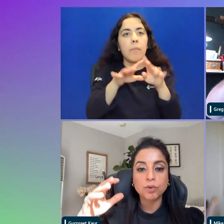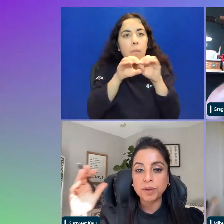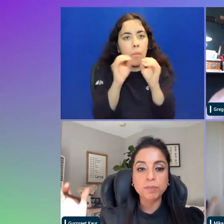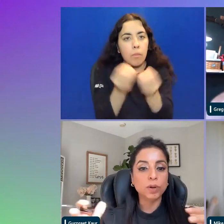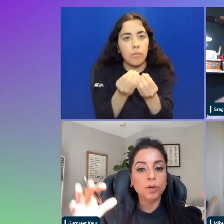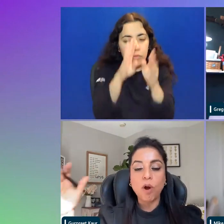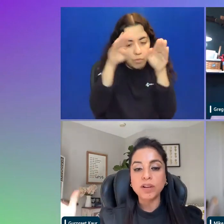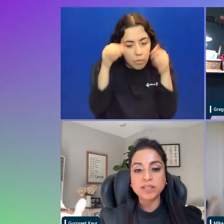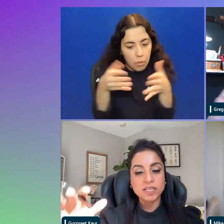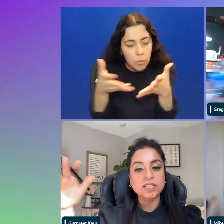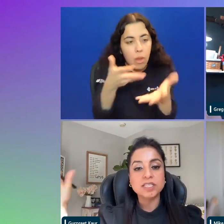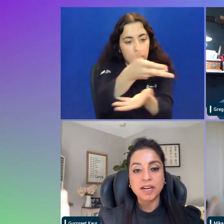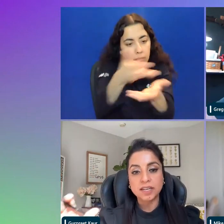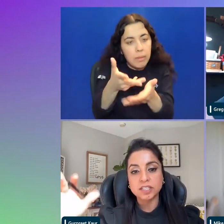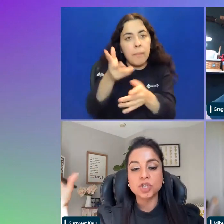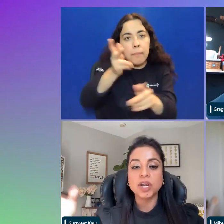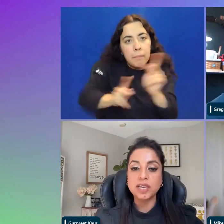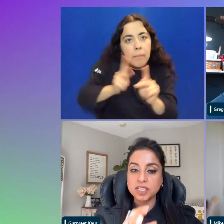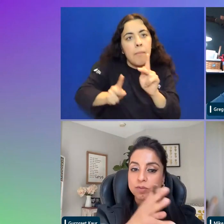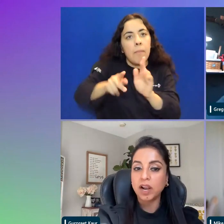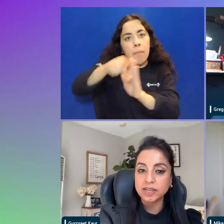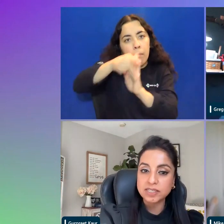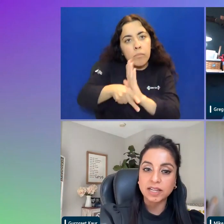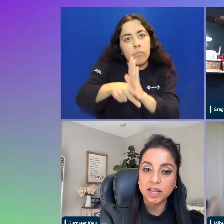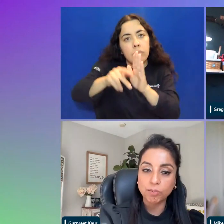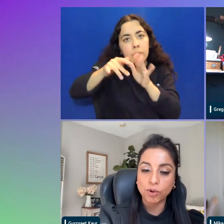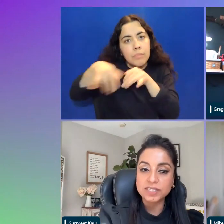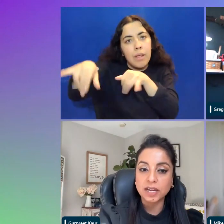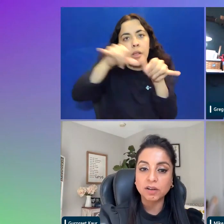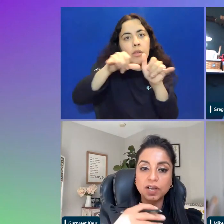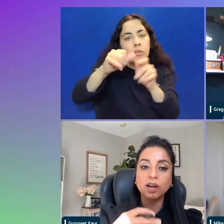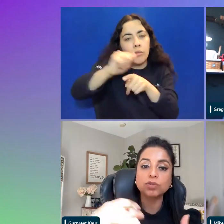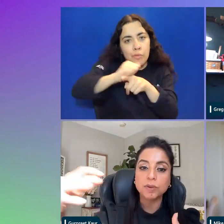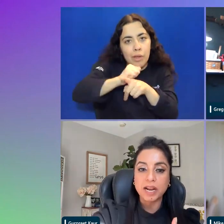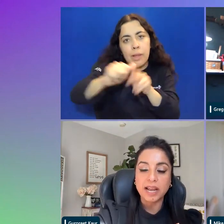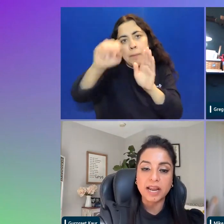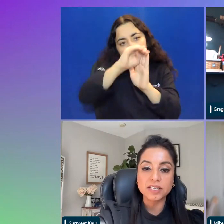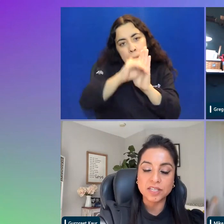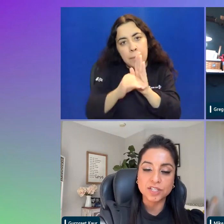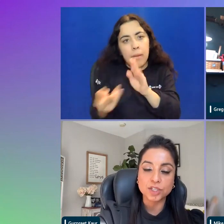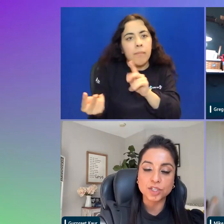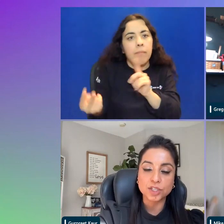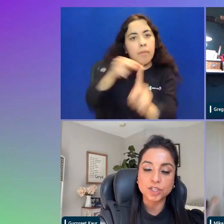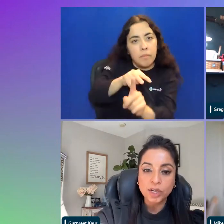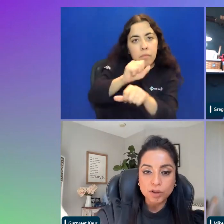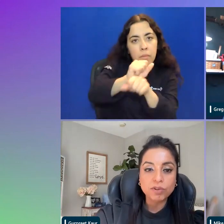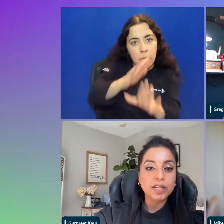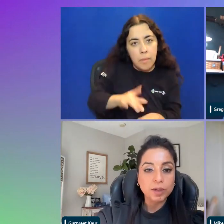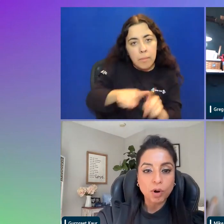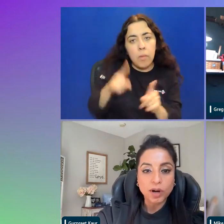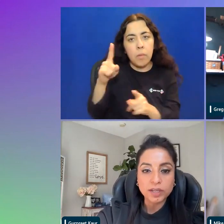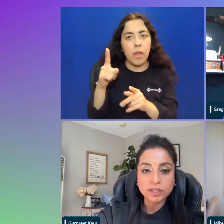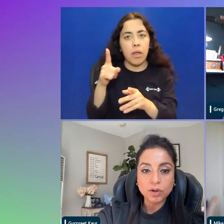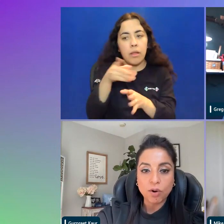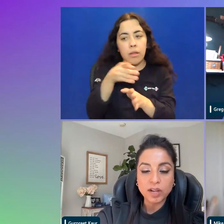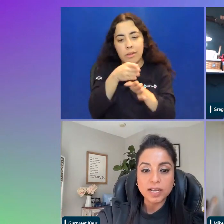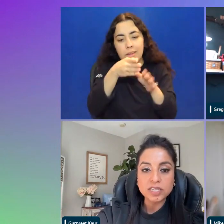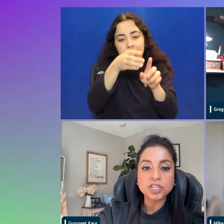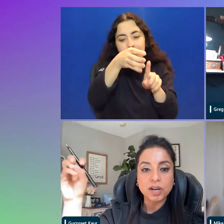policy standards, trainings as well as like the employee side of the house. But then I had a sister spoke within the product